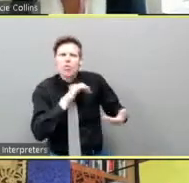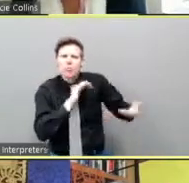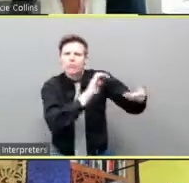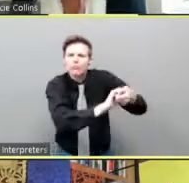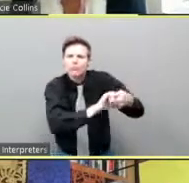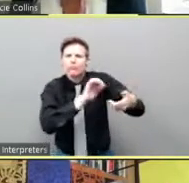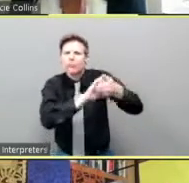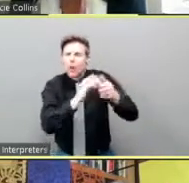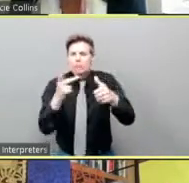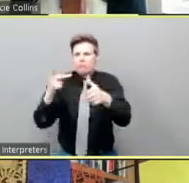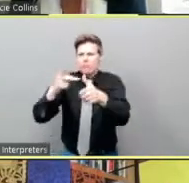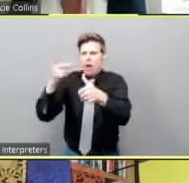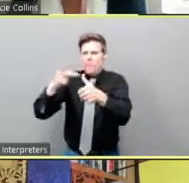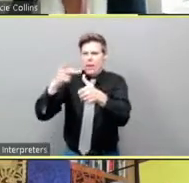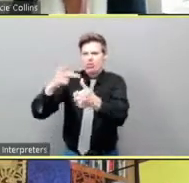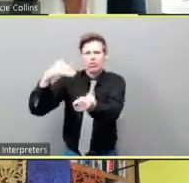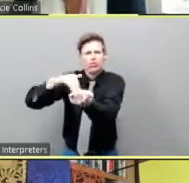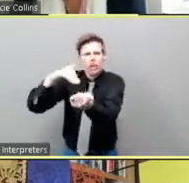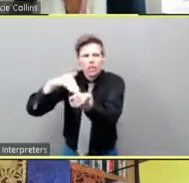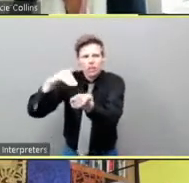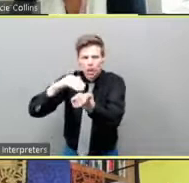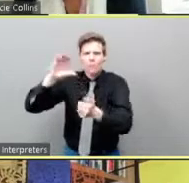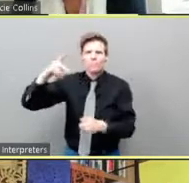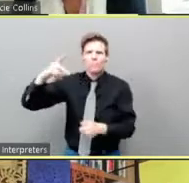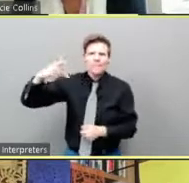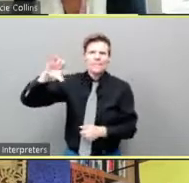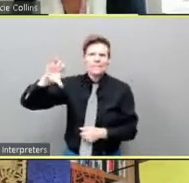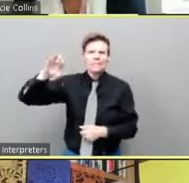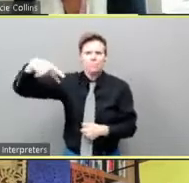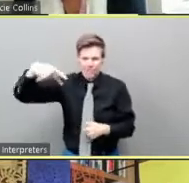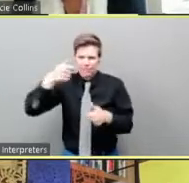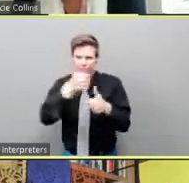primary care provider is in a unique position to hold very meaningful